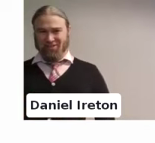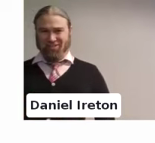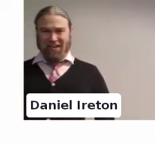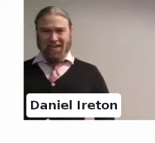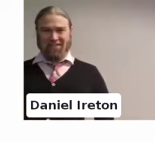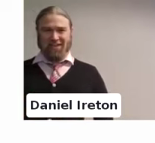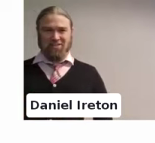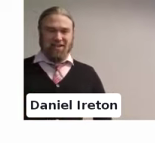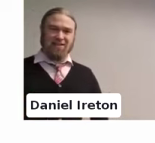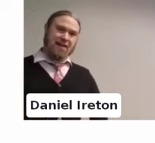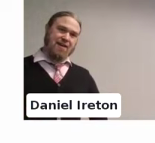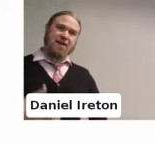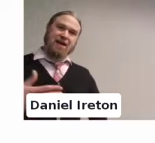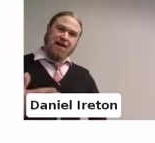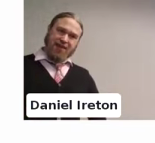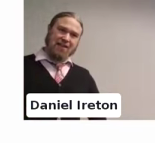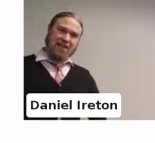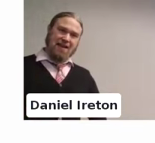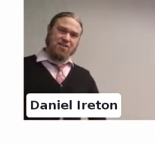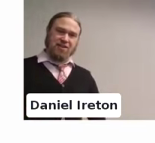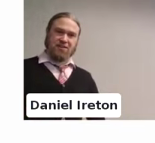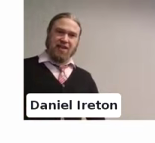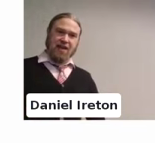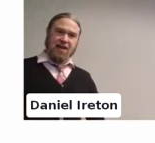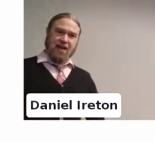Part of that is, DAS100.